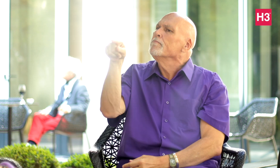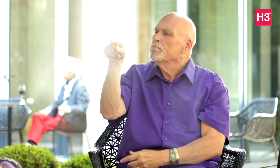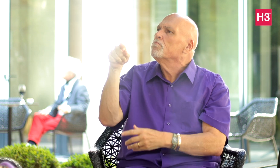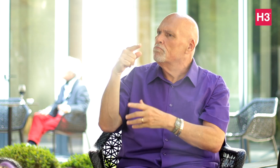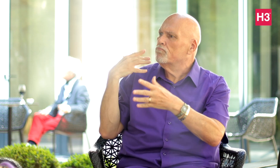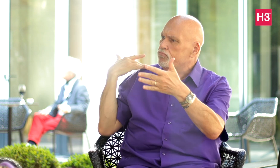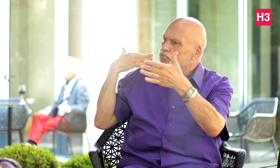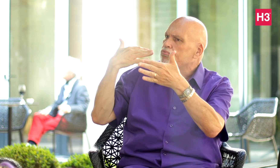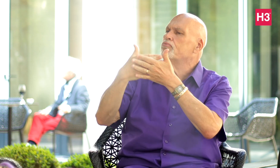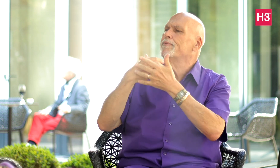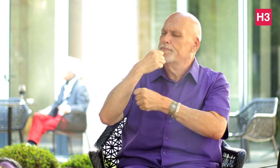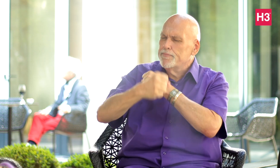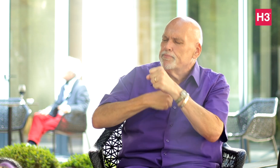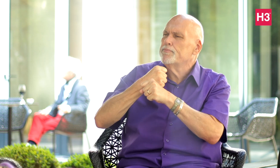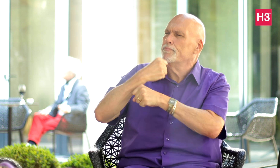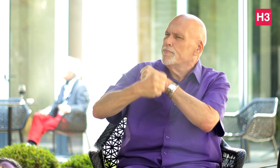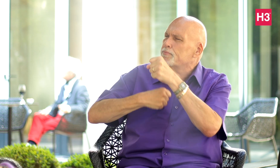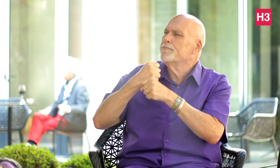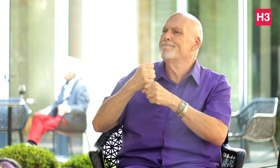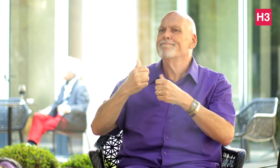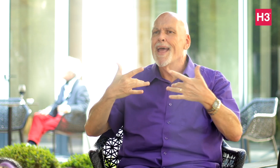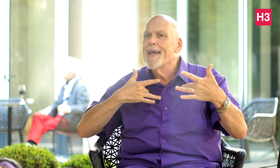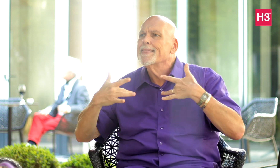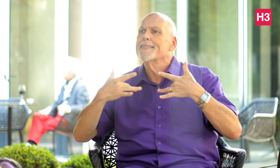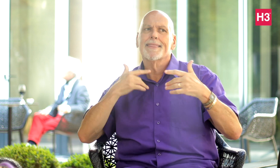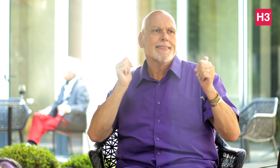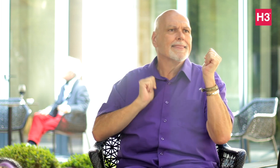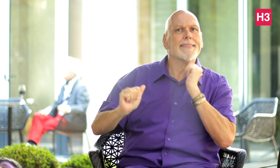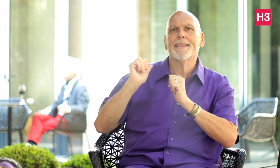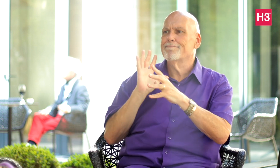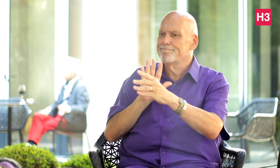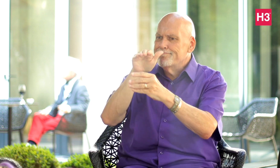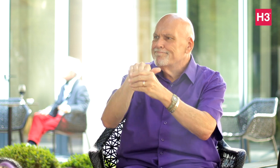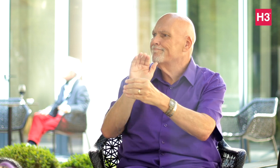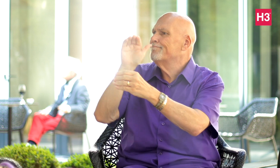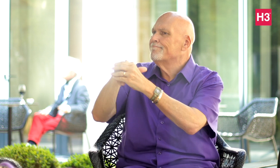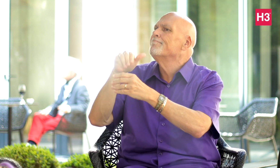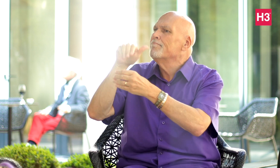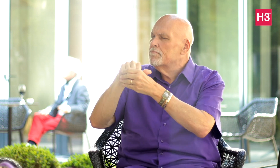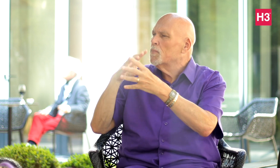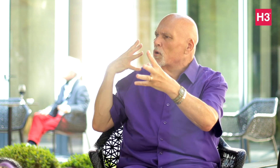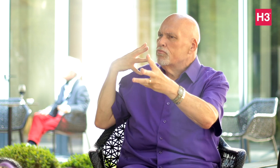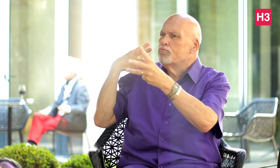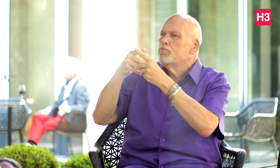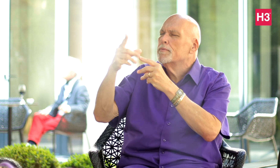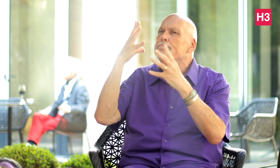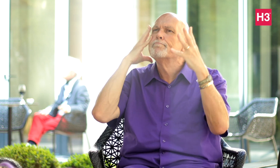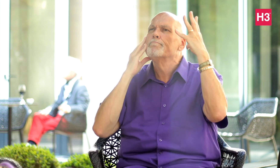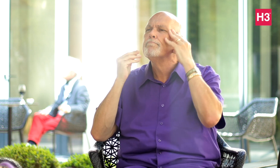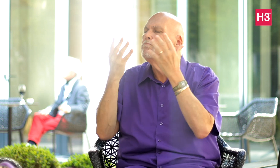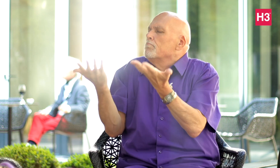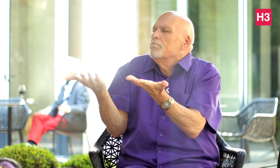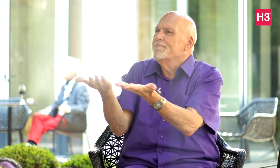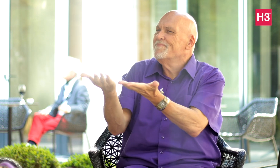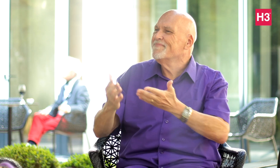You’ve been performing as an actress for a long time in different ensembles. What has that experience been like for you?